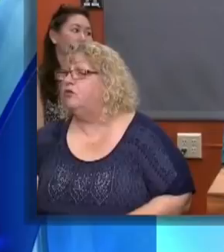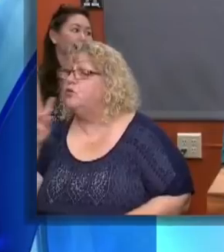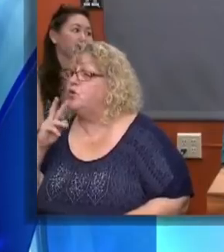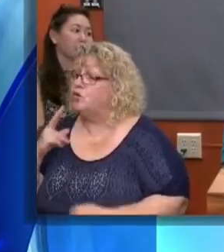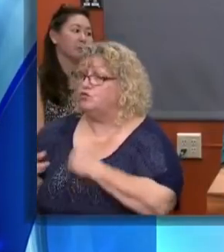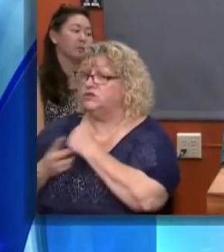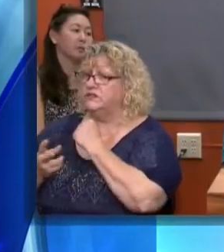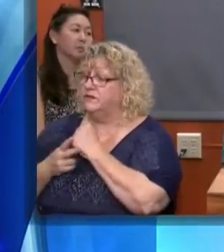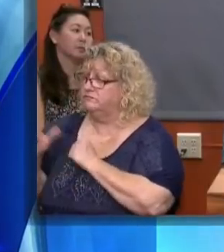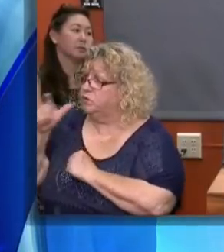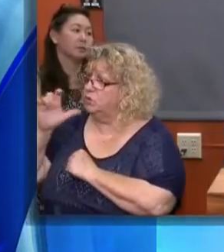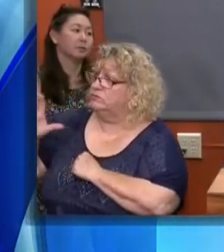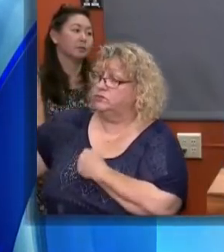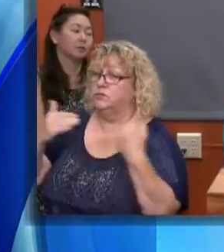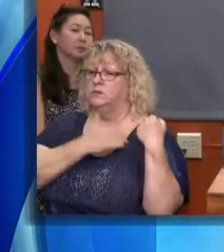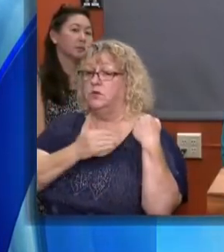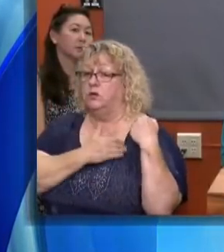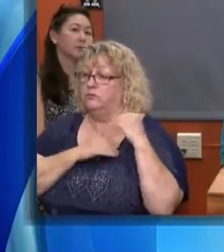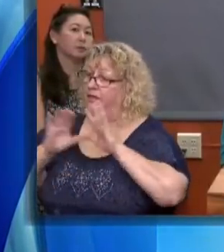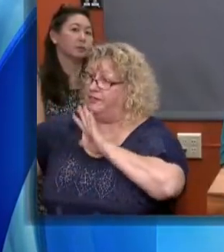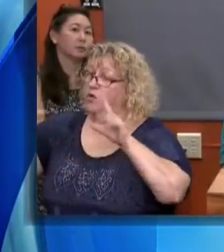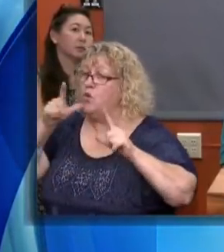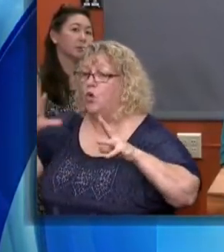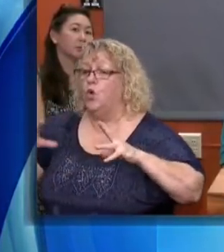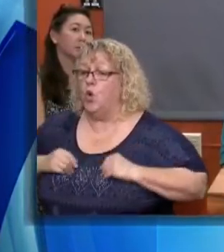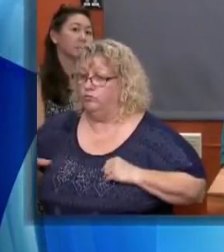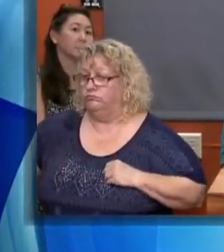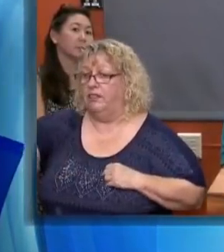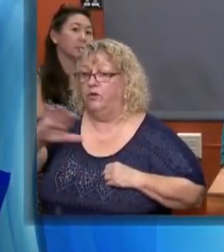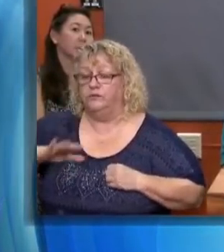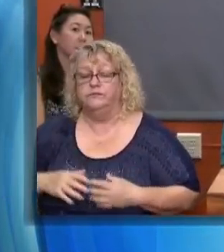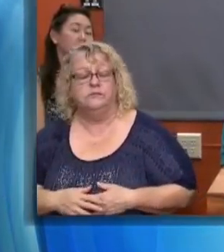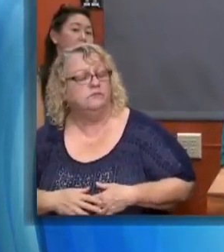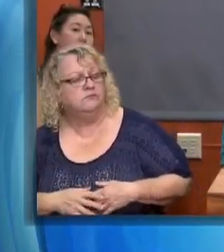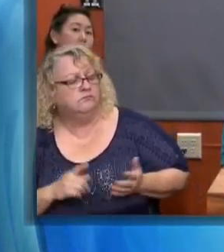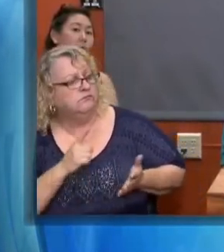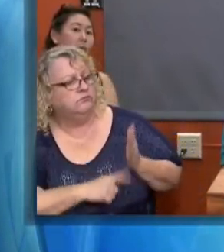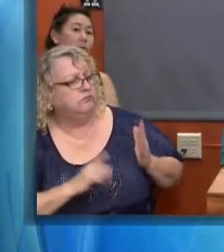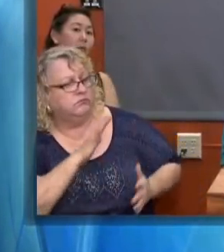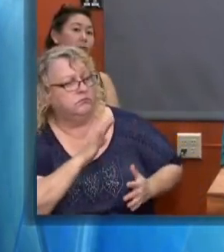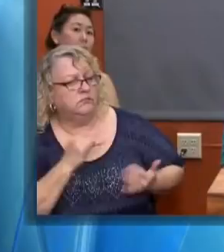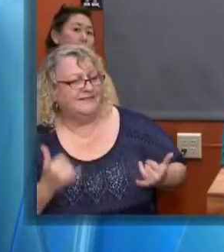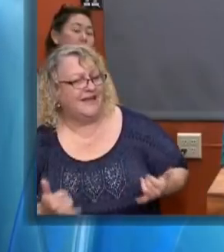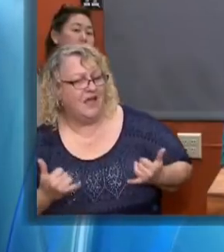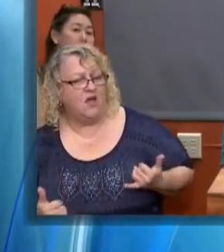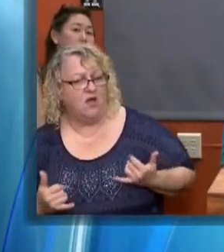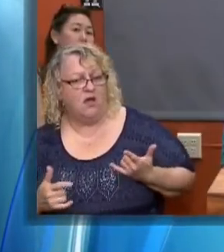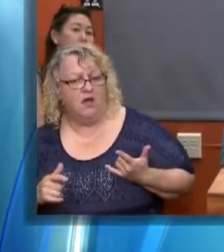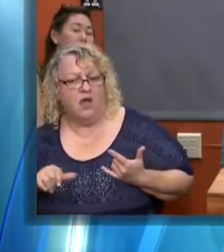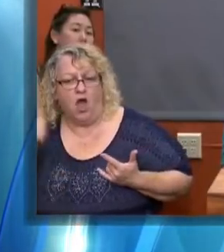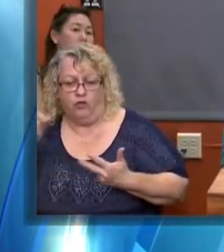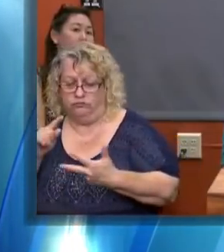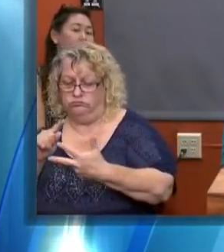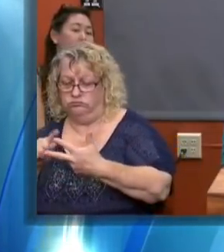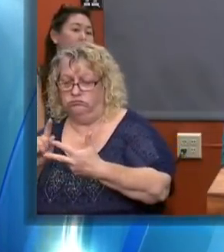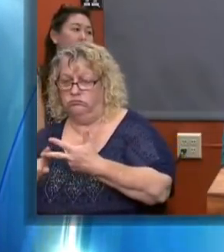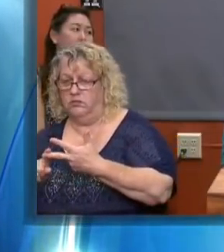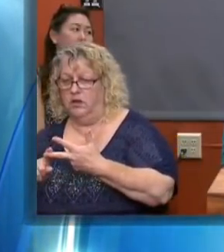RESPONSIBILITY OF THE BOARD OF WATER SUPPLY. THE OTHER RESERVOIRS ARE THE RESPONSIBILITY OF THE RESPECTIVE OWNERS OF THOSE RESERVOIRS.